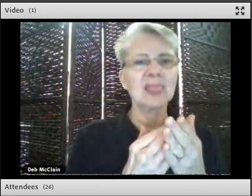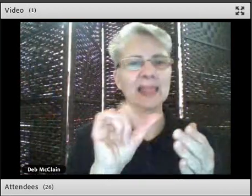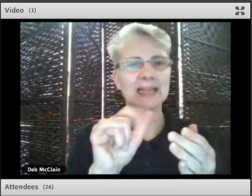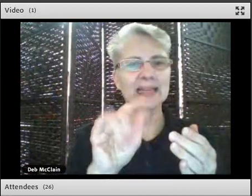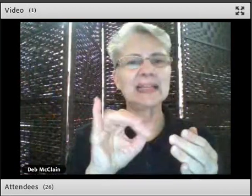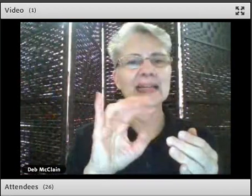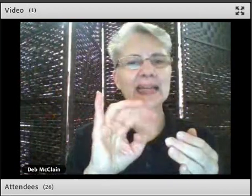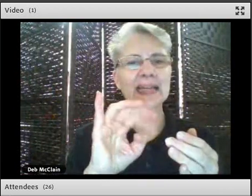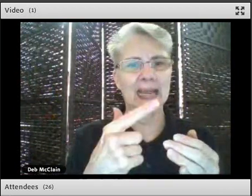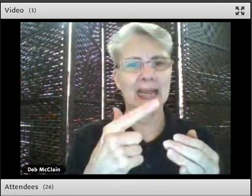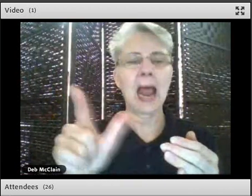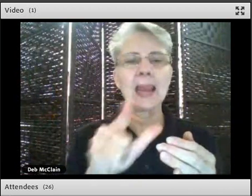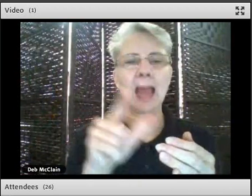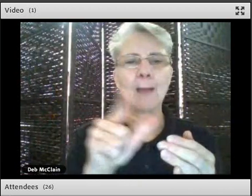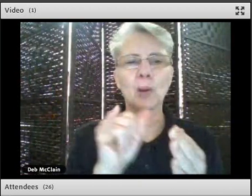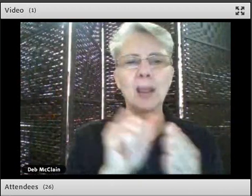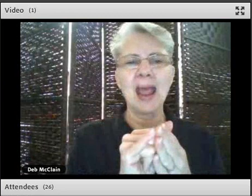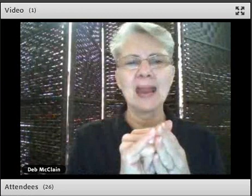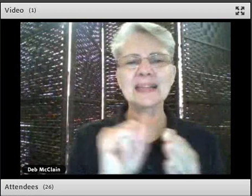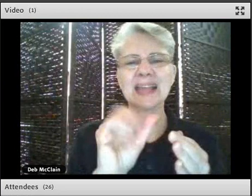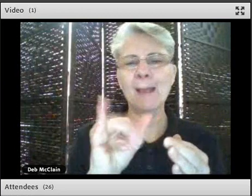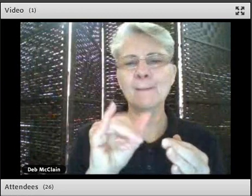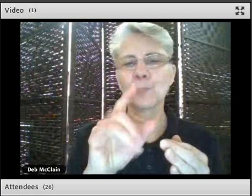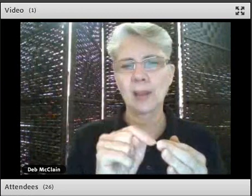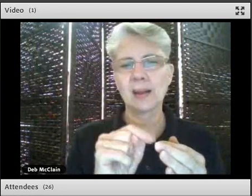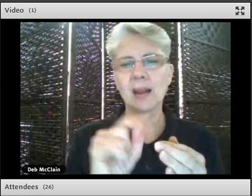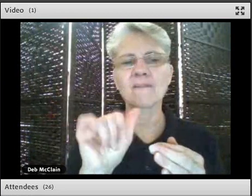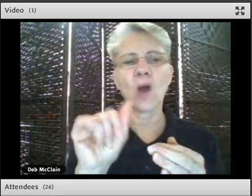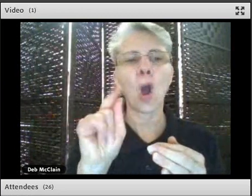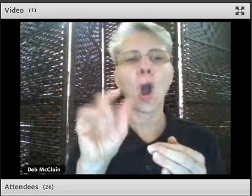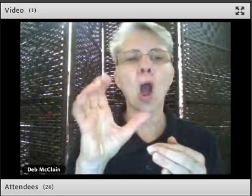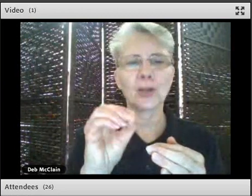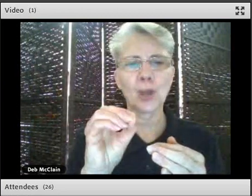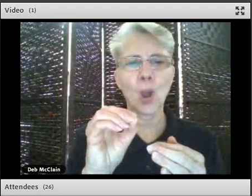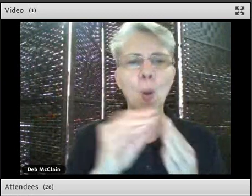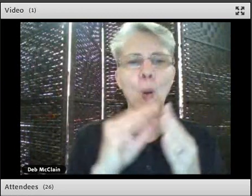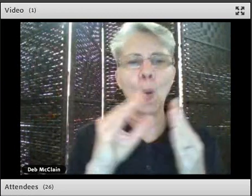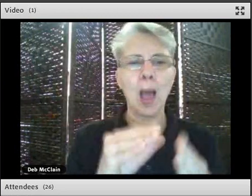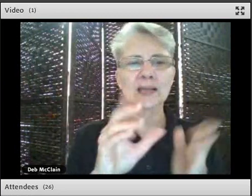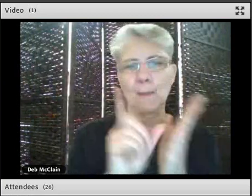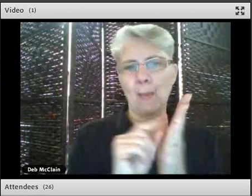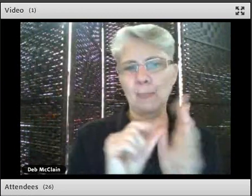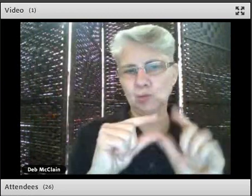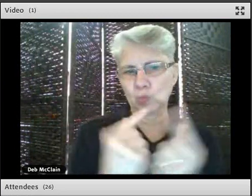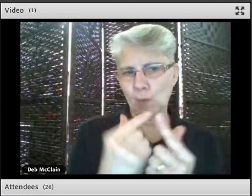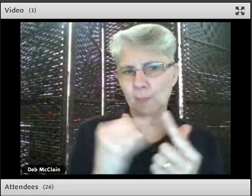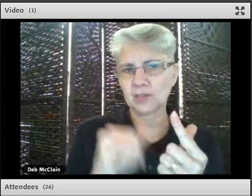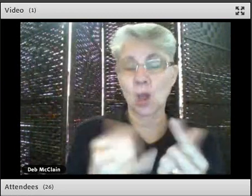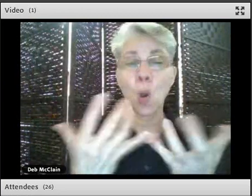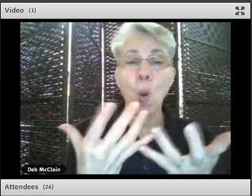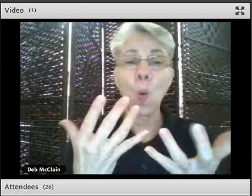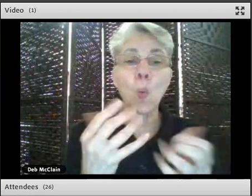So, here's the deal with imprints and audio. They're all over the map.